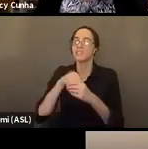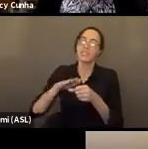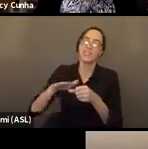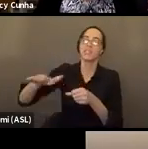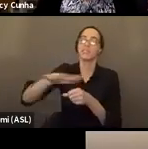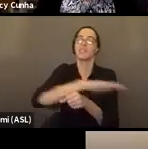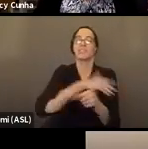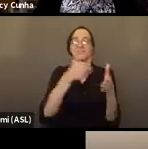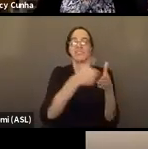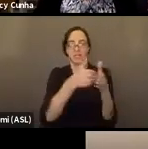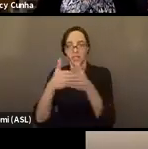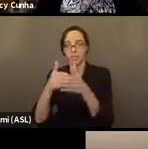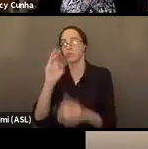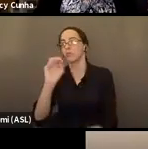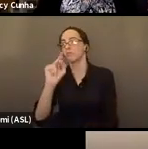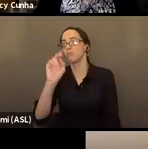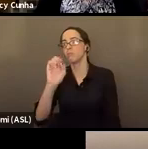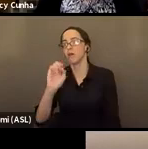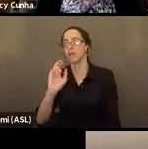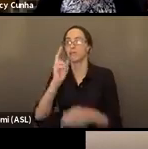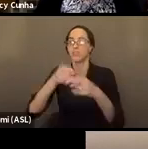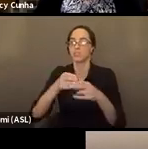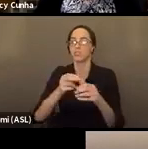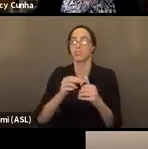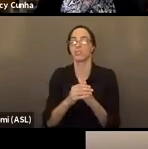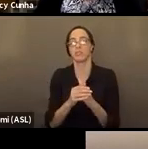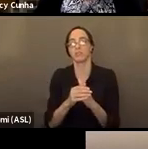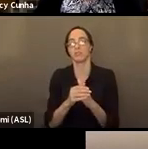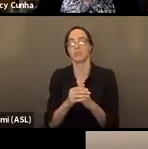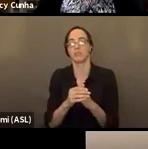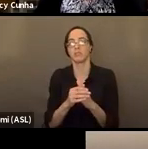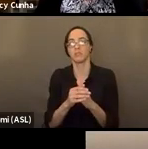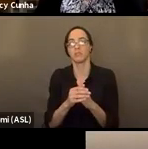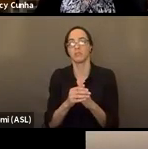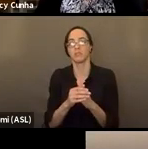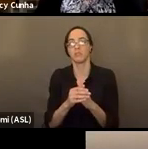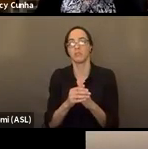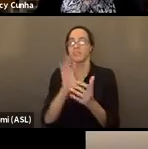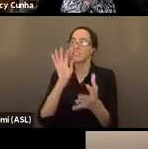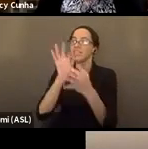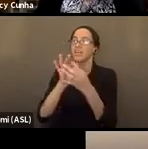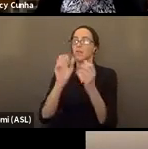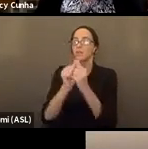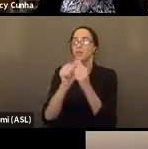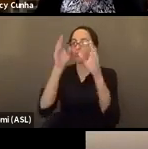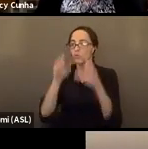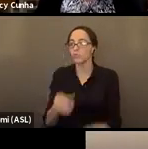connect with somebody who may need some help that person who may not ask for help uh every every day